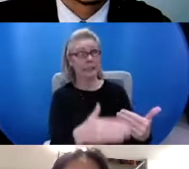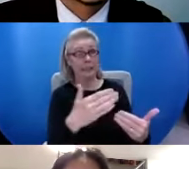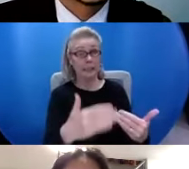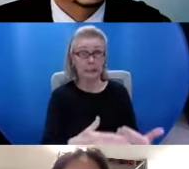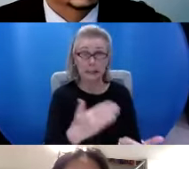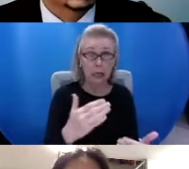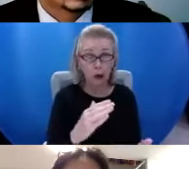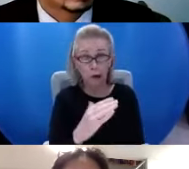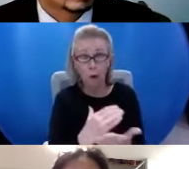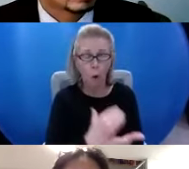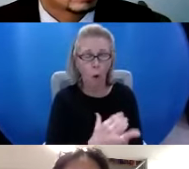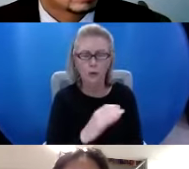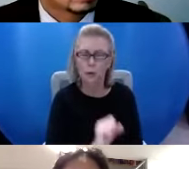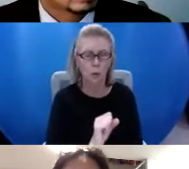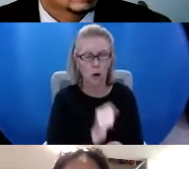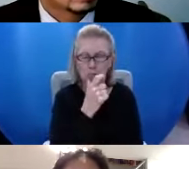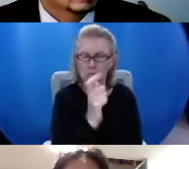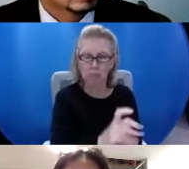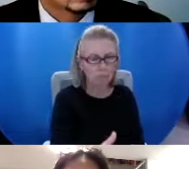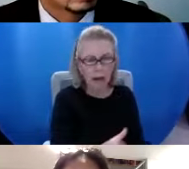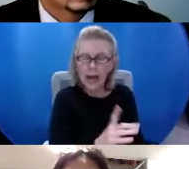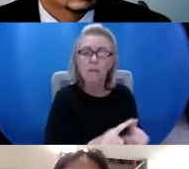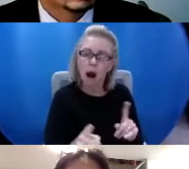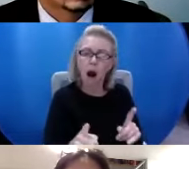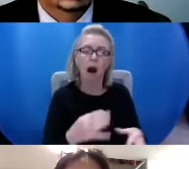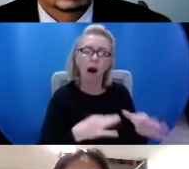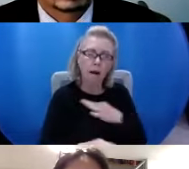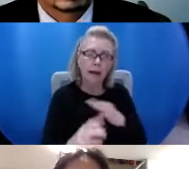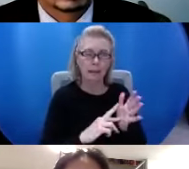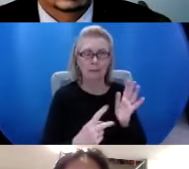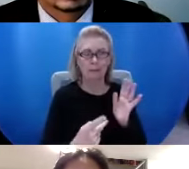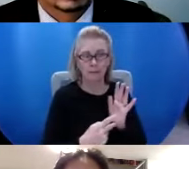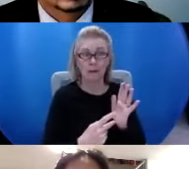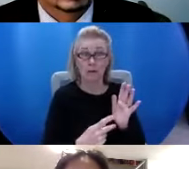is about the setting in which the student is working and the relationship that coexists